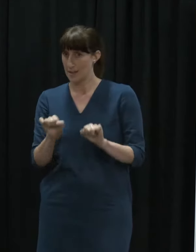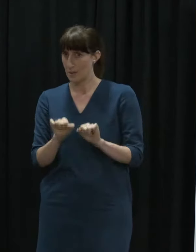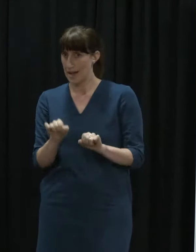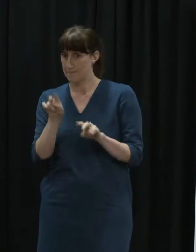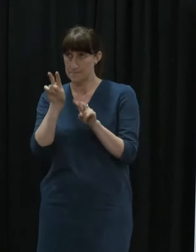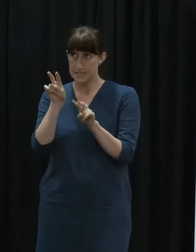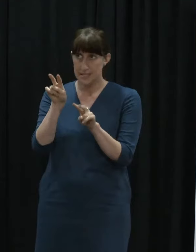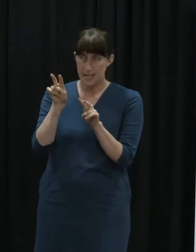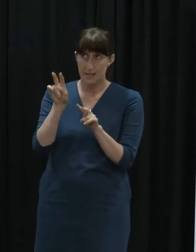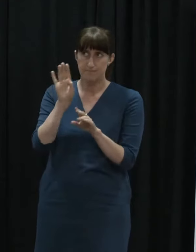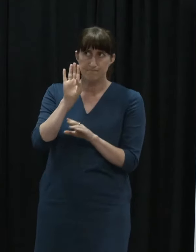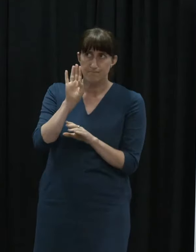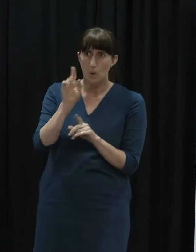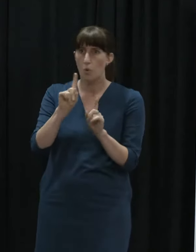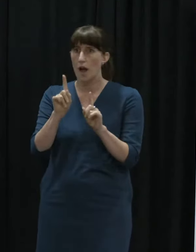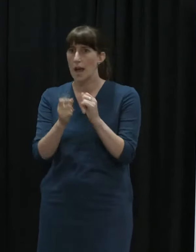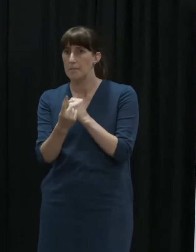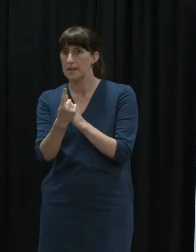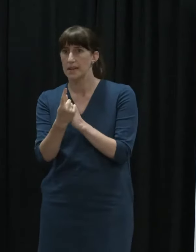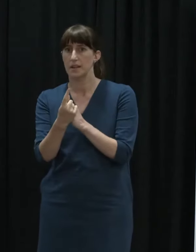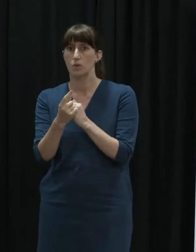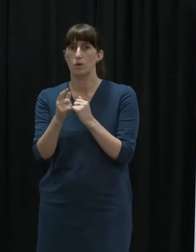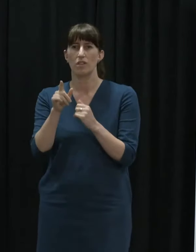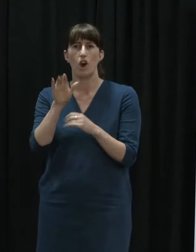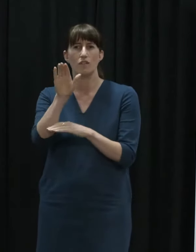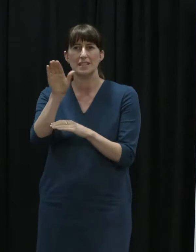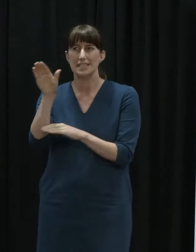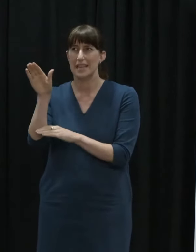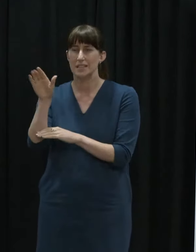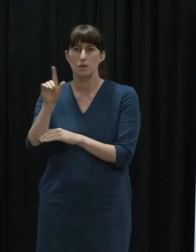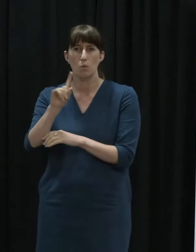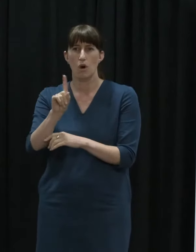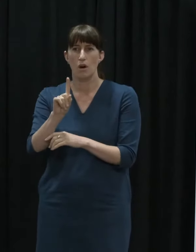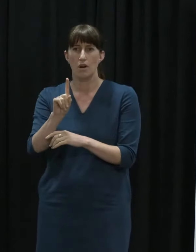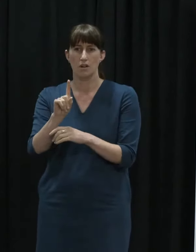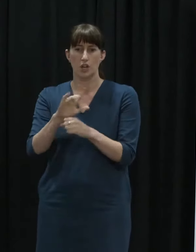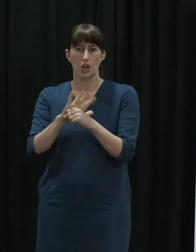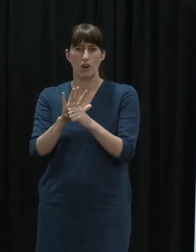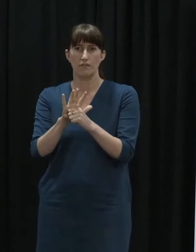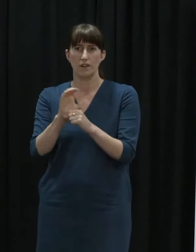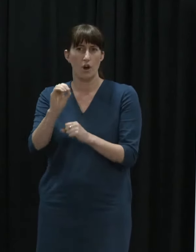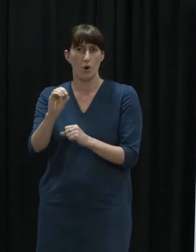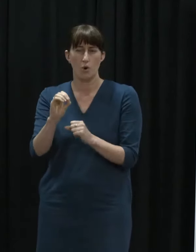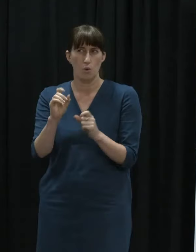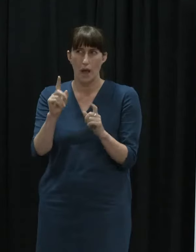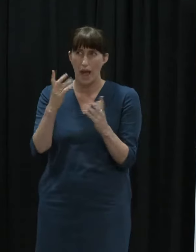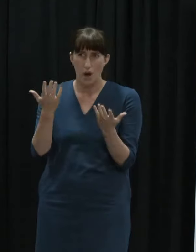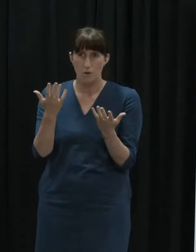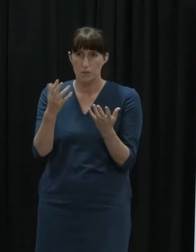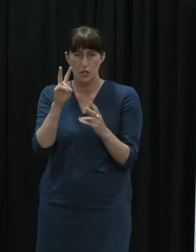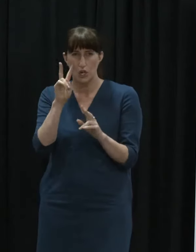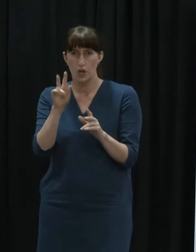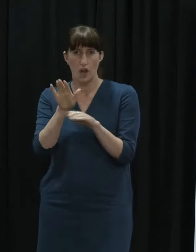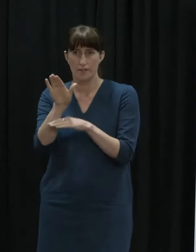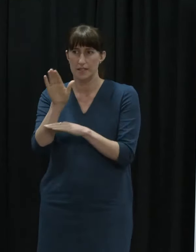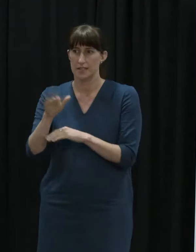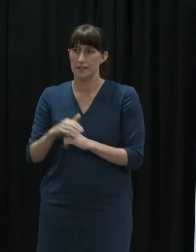Around the world they have been reimposed. It is unrealistic frosty say there has been a plan and we will remove it despite what the